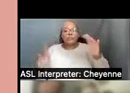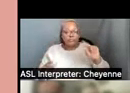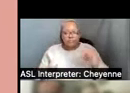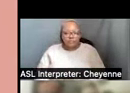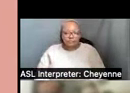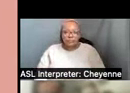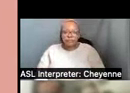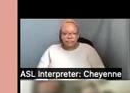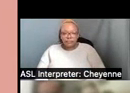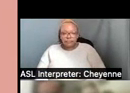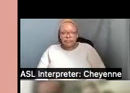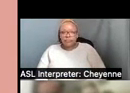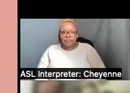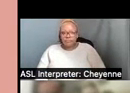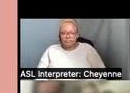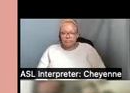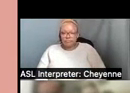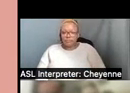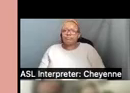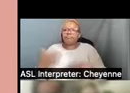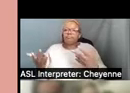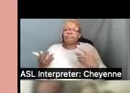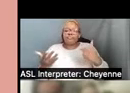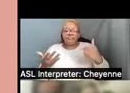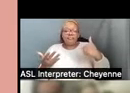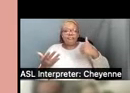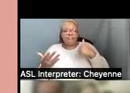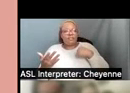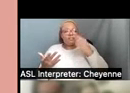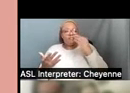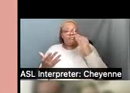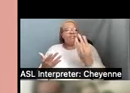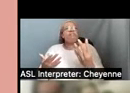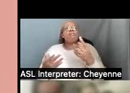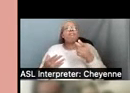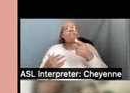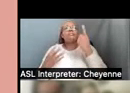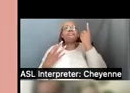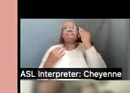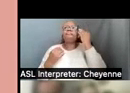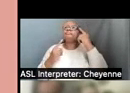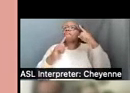So, I just kind of wanted to let you think about whether or not this is something that you are